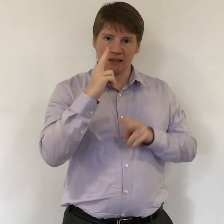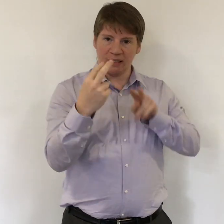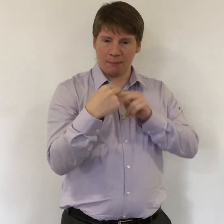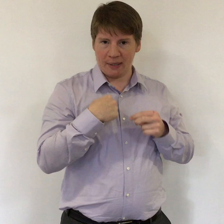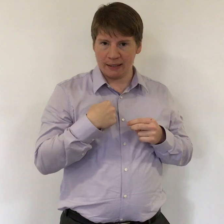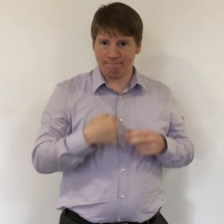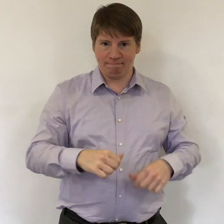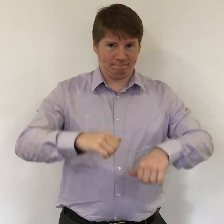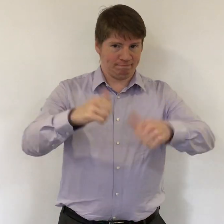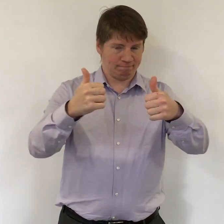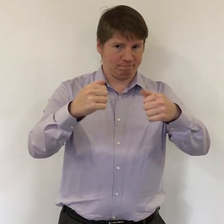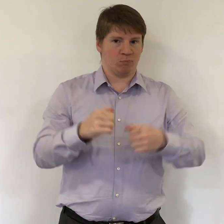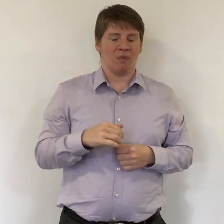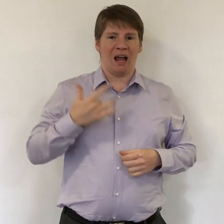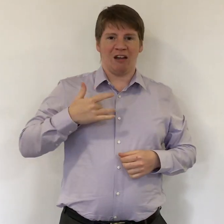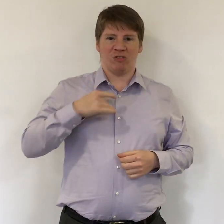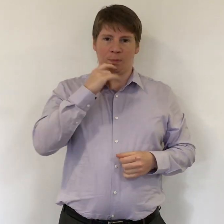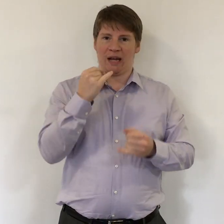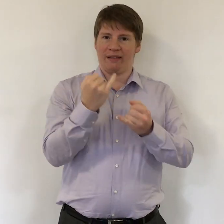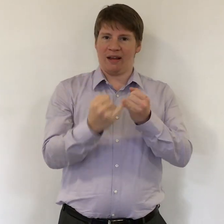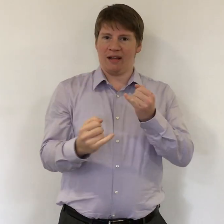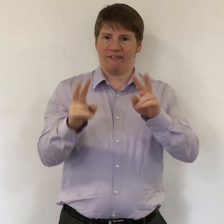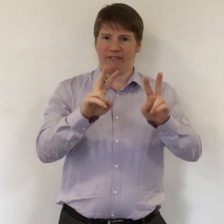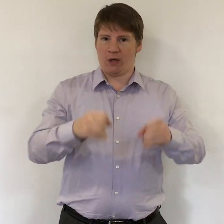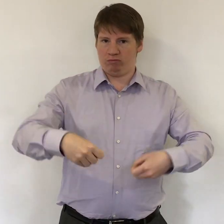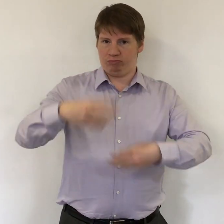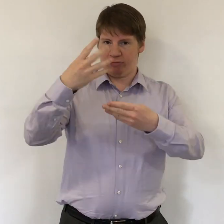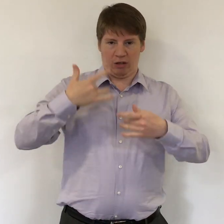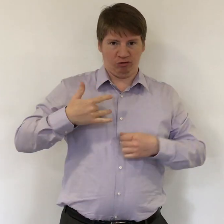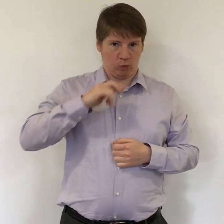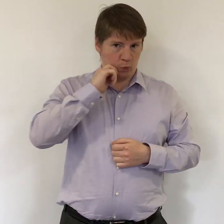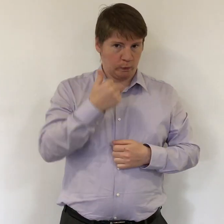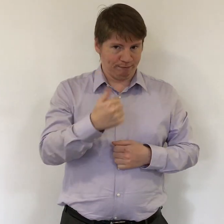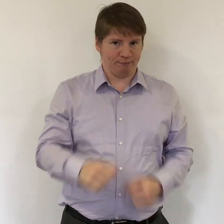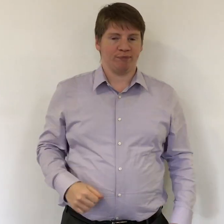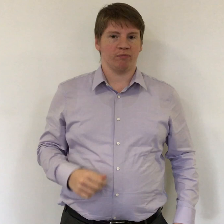Come along and see me at the address shown at the end of this video.